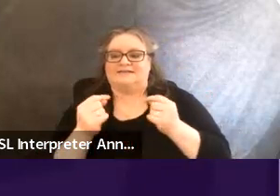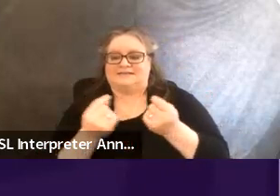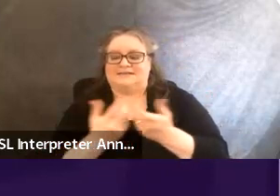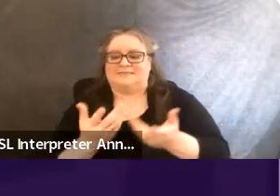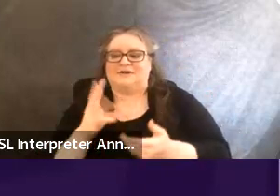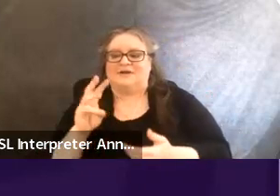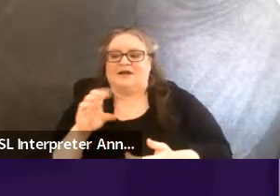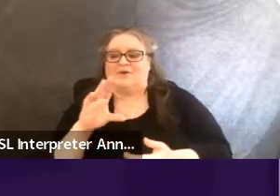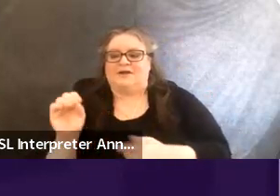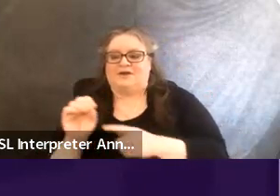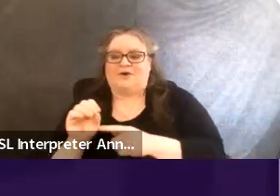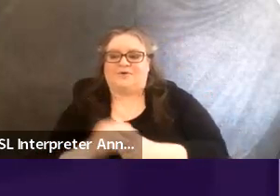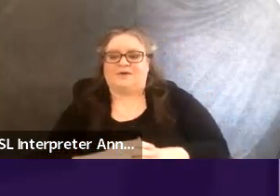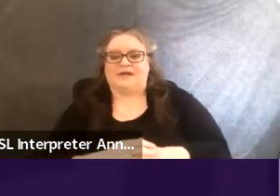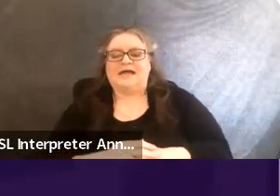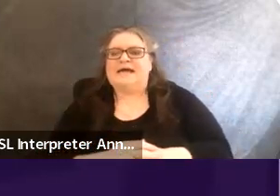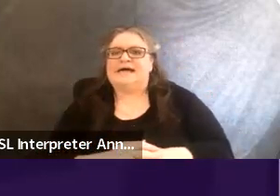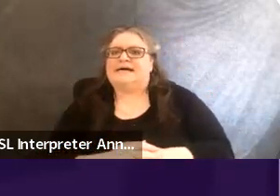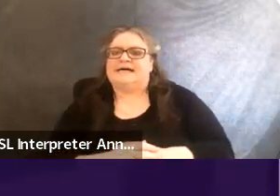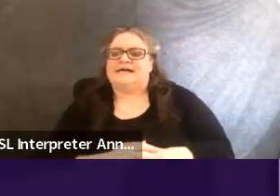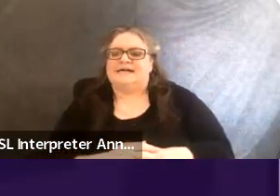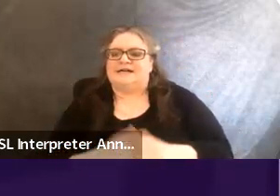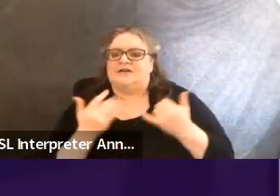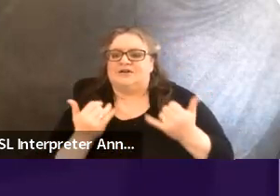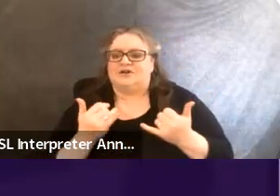and I'm not currently up to date